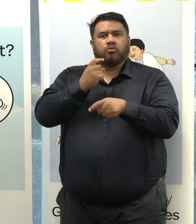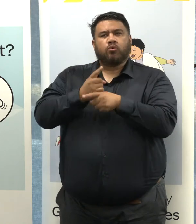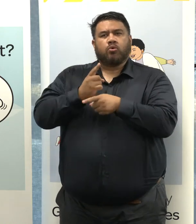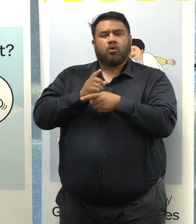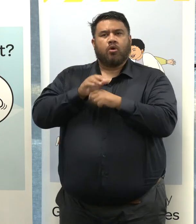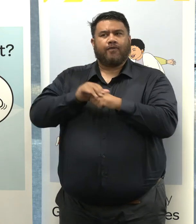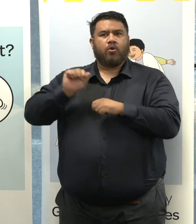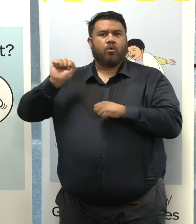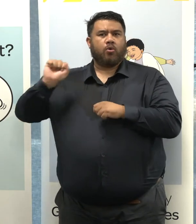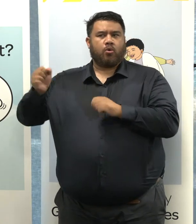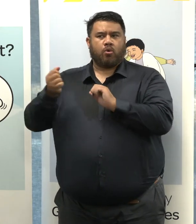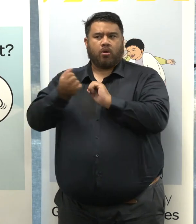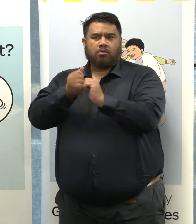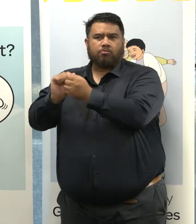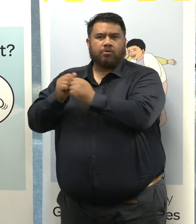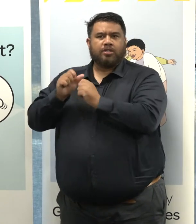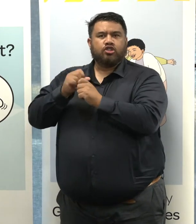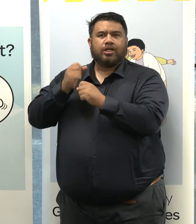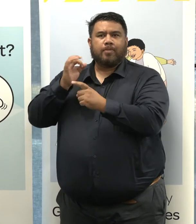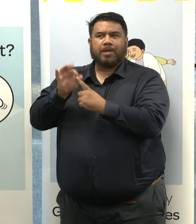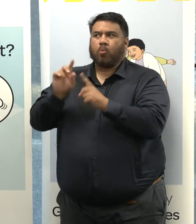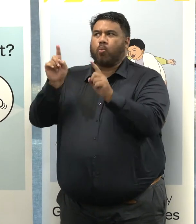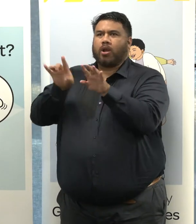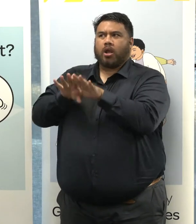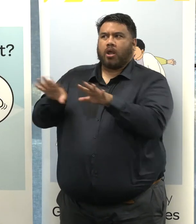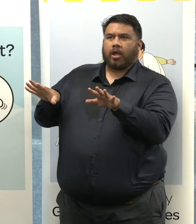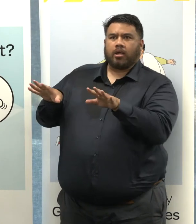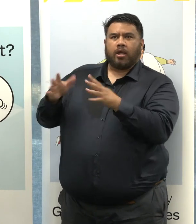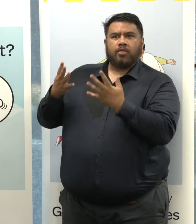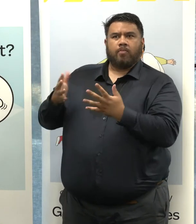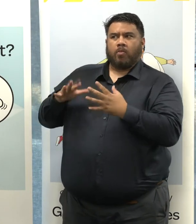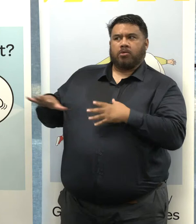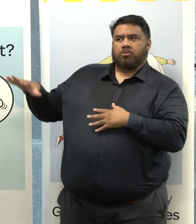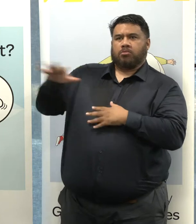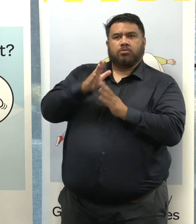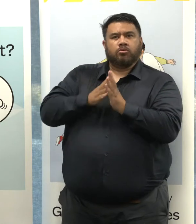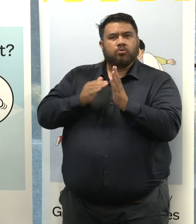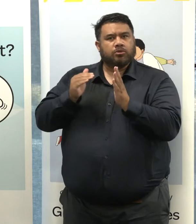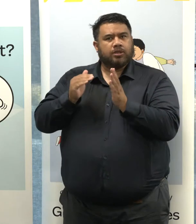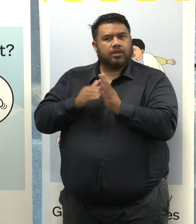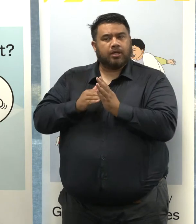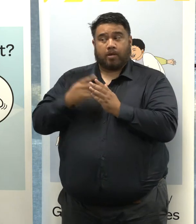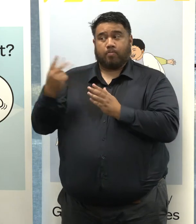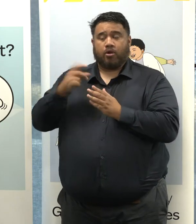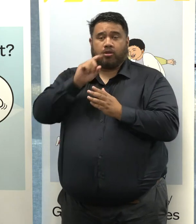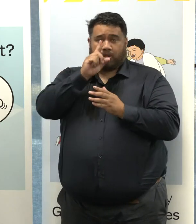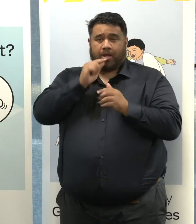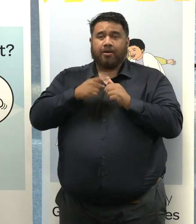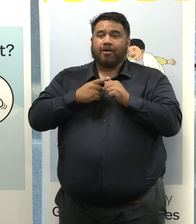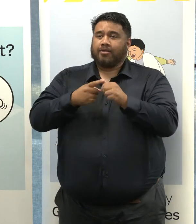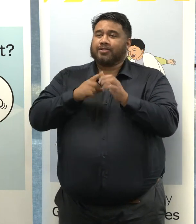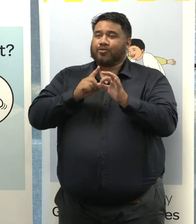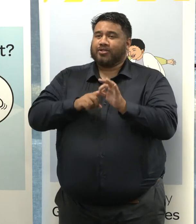of the Royal New Zealand College of Gen practitioners. She is going to give you an